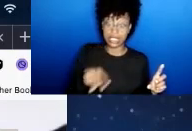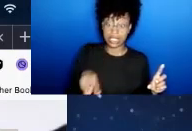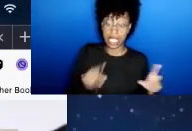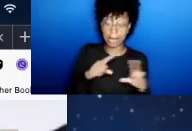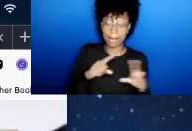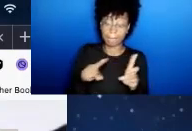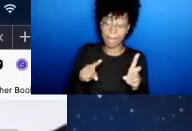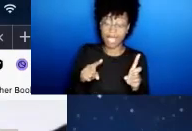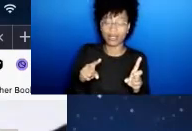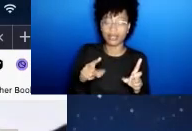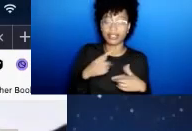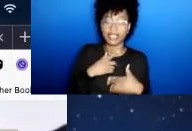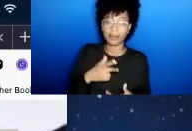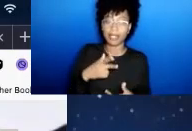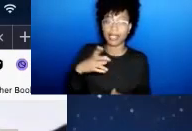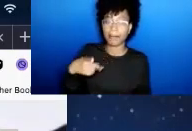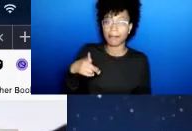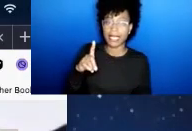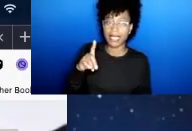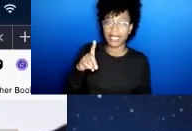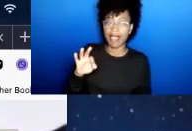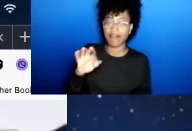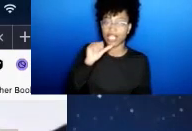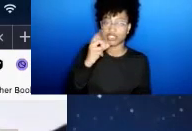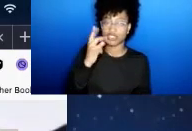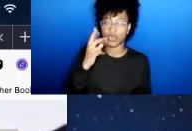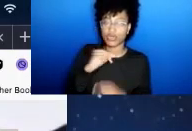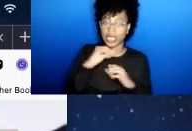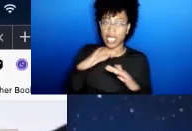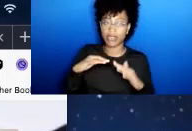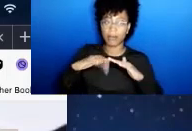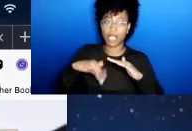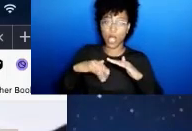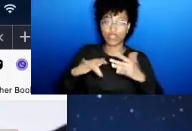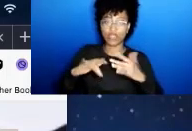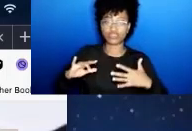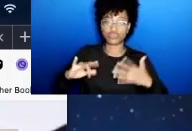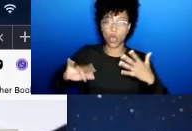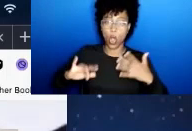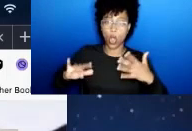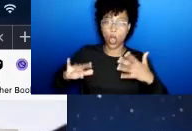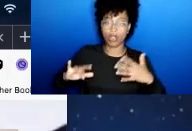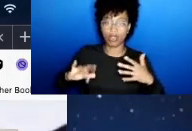39:59 will not show you anything that is below the scroll line. 06:40:04 And again, there is no limit to how